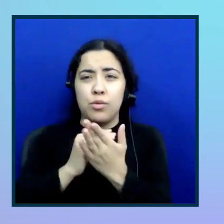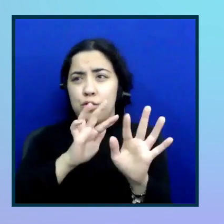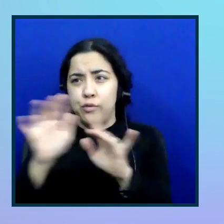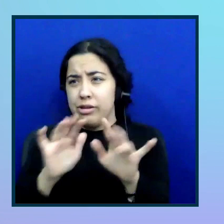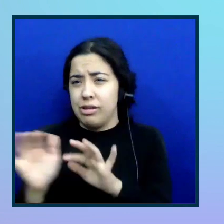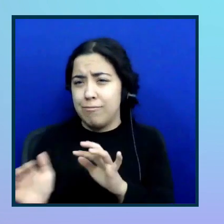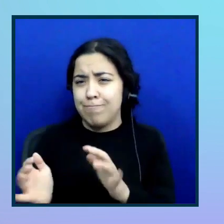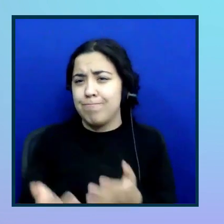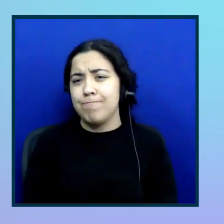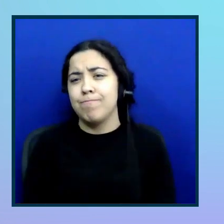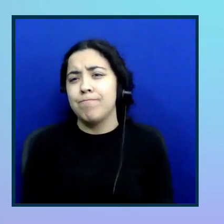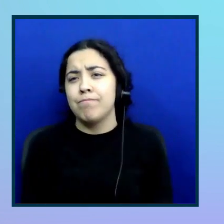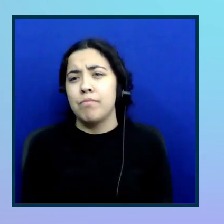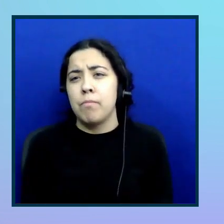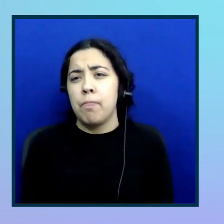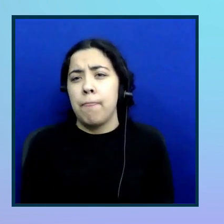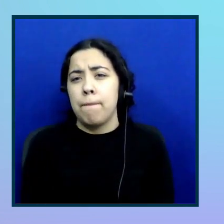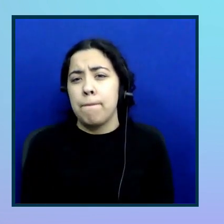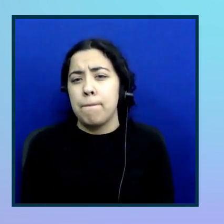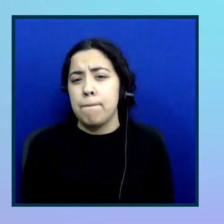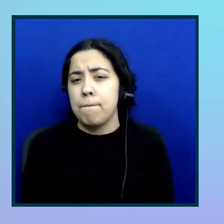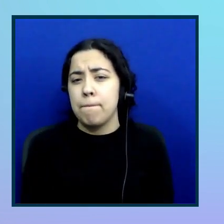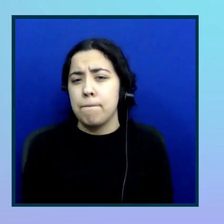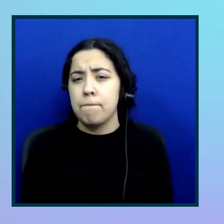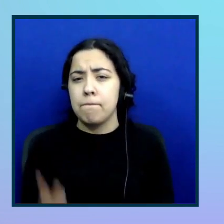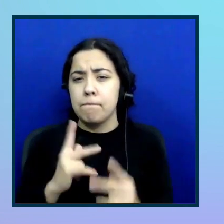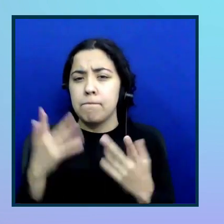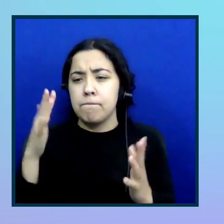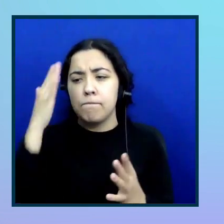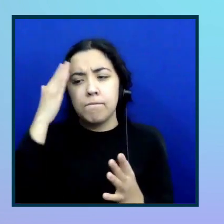I think it's known that what focus means is to manage focus,